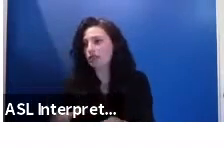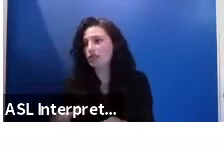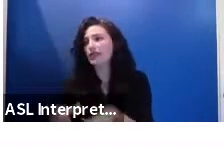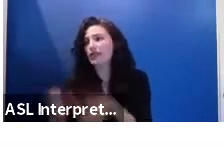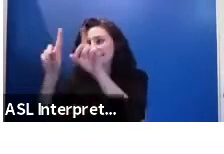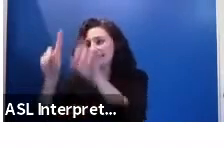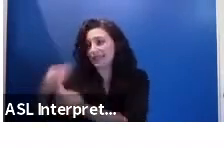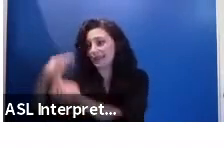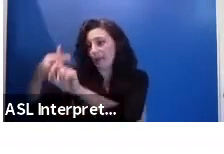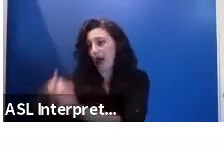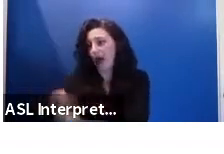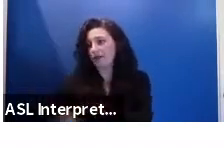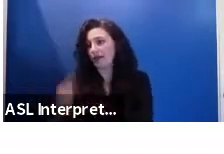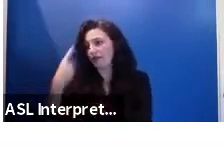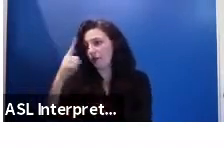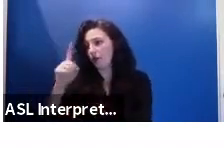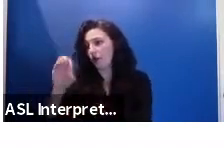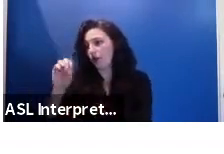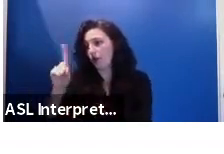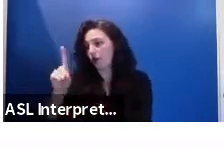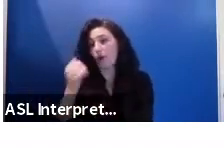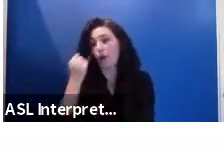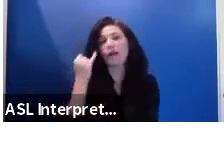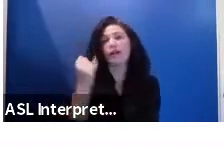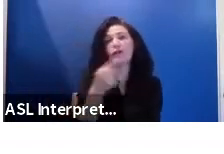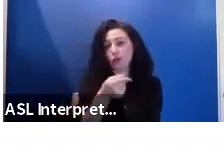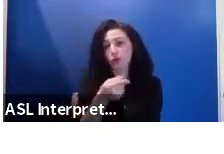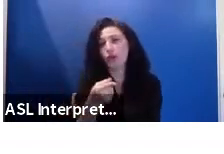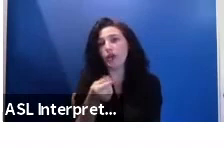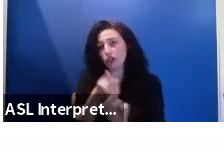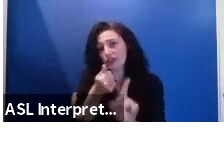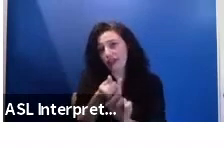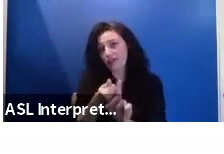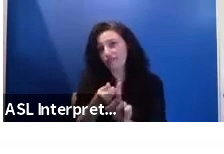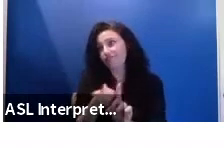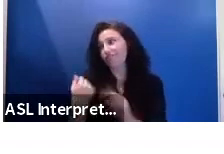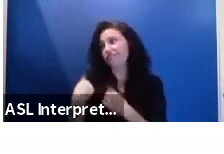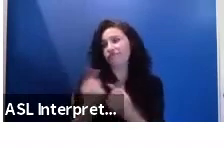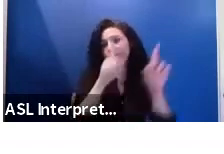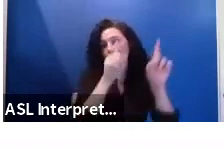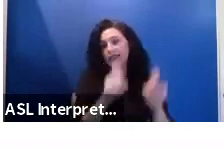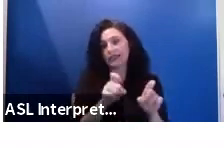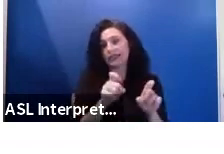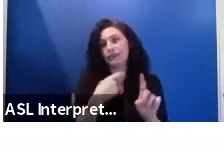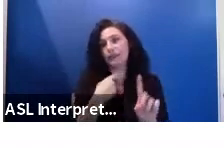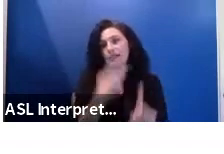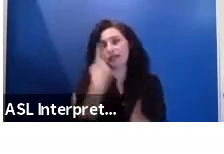or if you yourself have tested positive for COVID. Things like that. And you'll be asked those questions on a daily basis as a way of making sure that